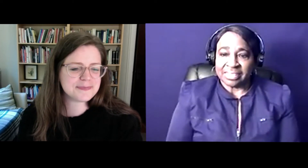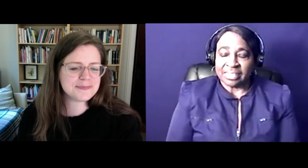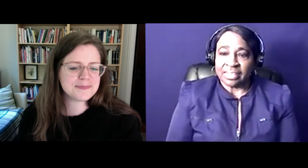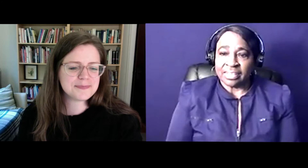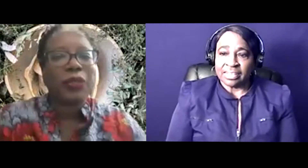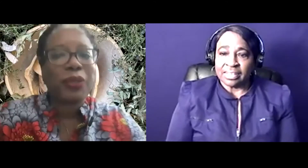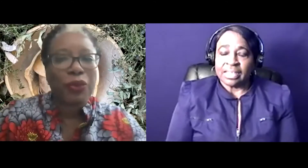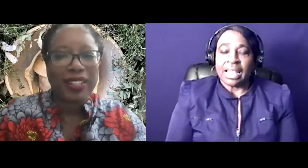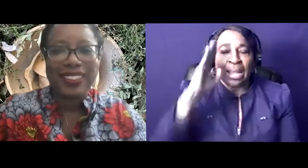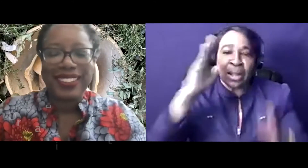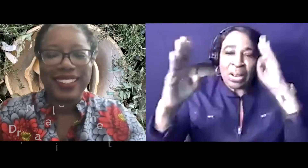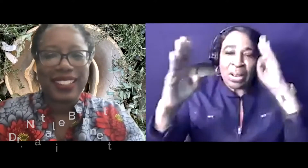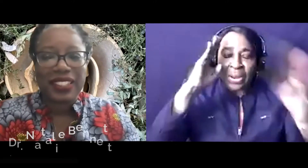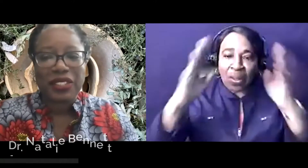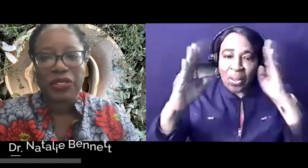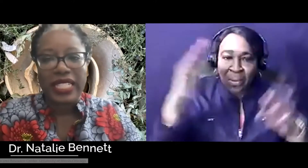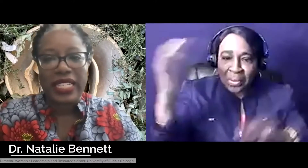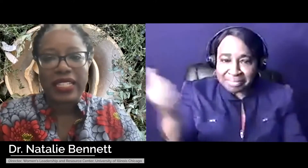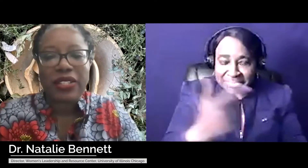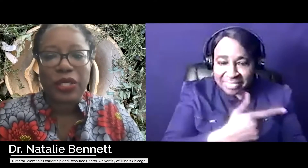Natalie Bennett: Hello, everyone. Greetings to you.